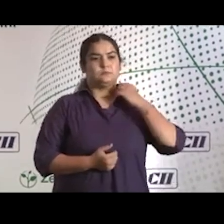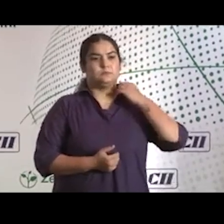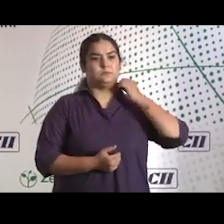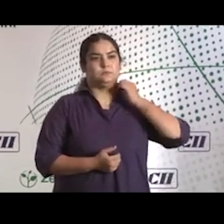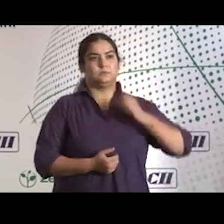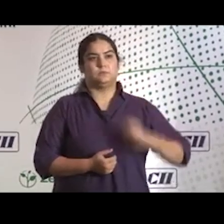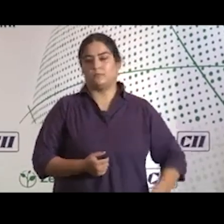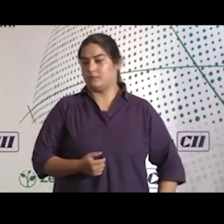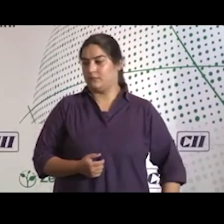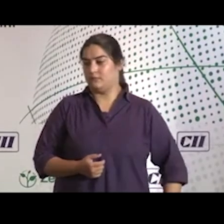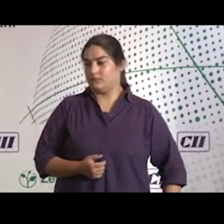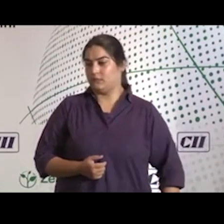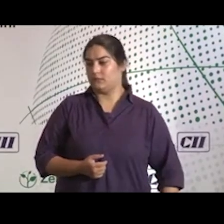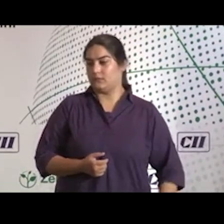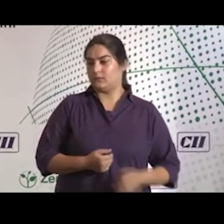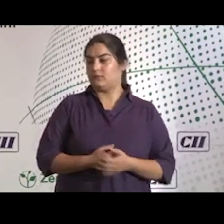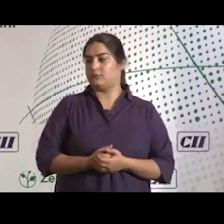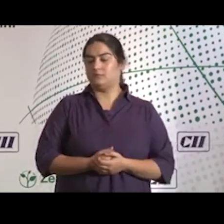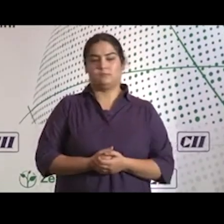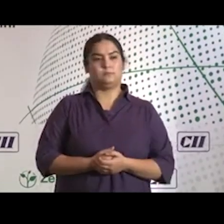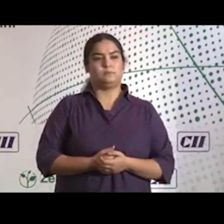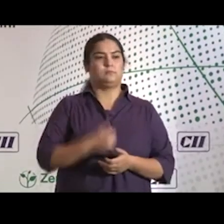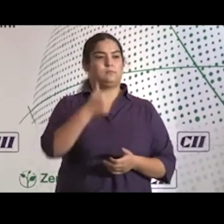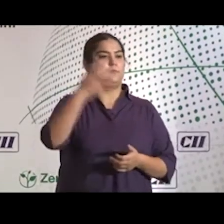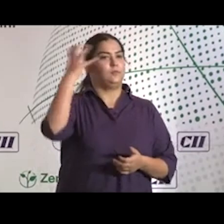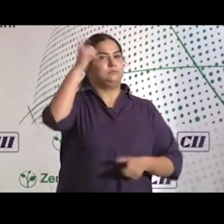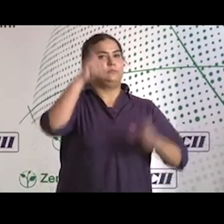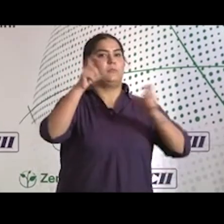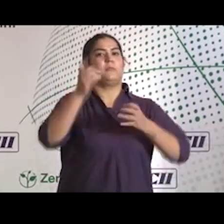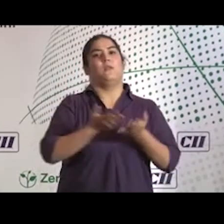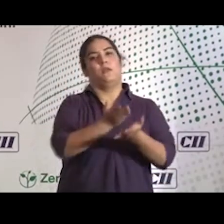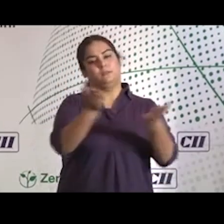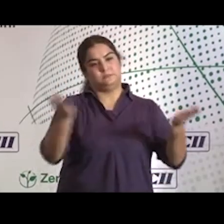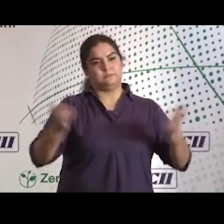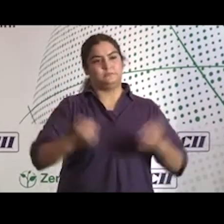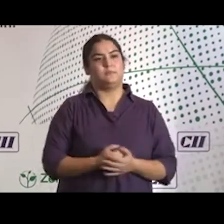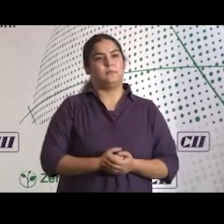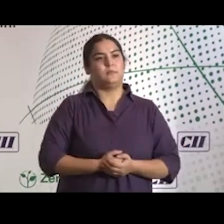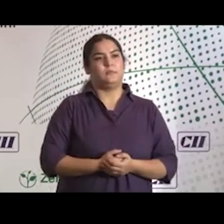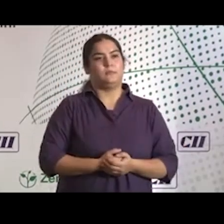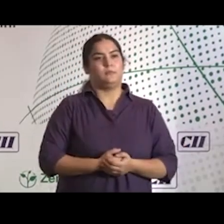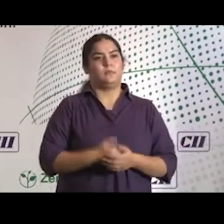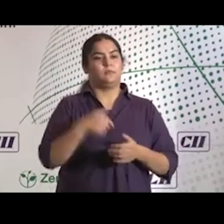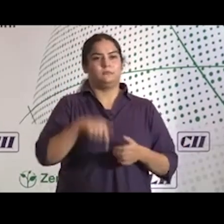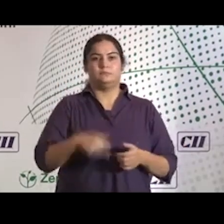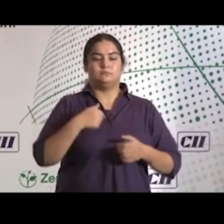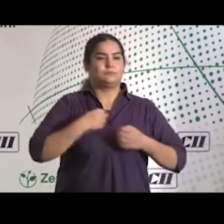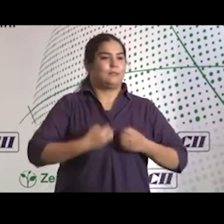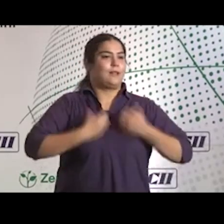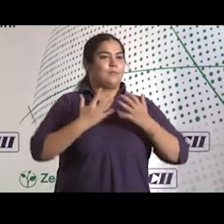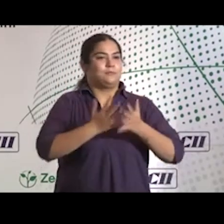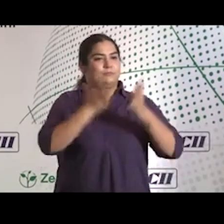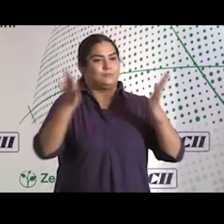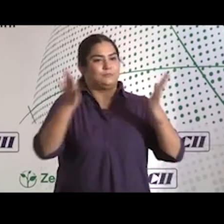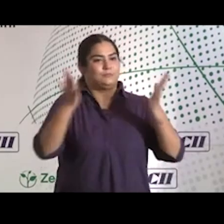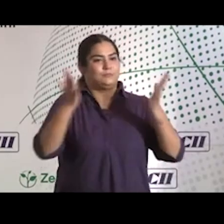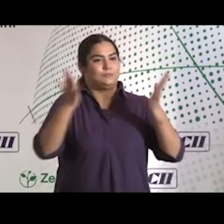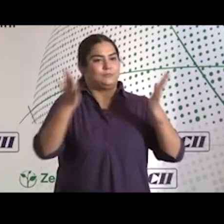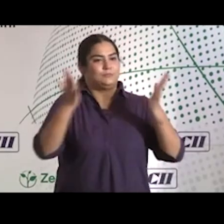Hello. Good afternoon, everybody. It's wonderful and it's a privilege